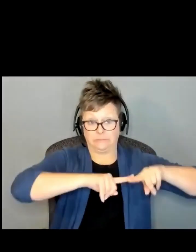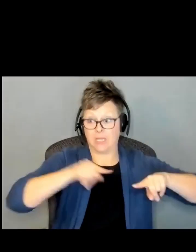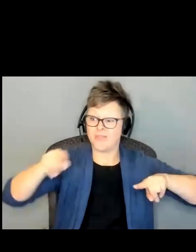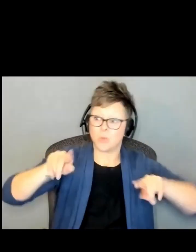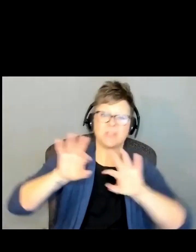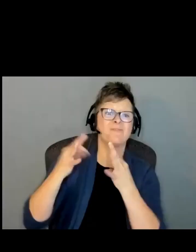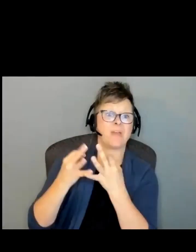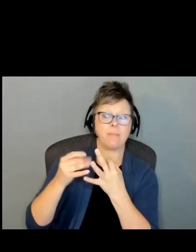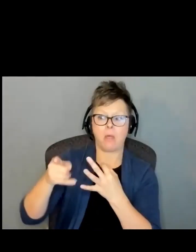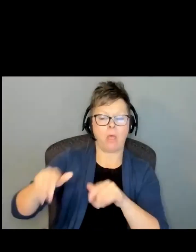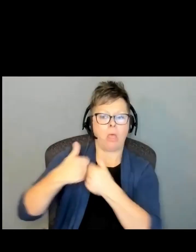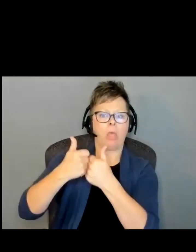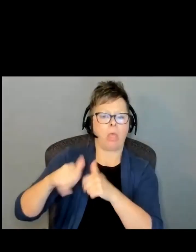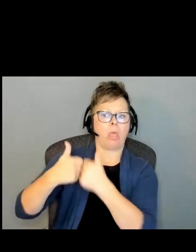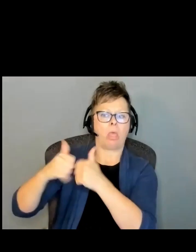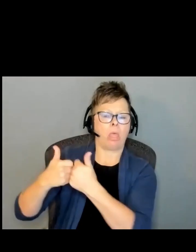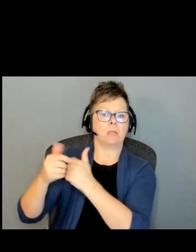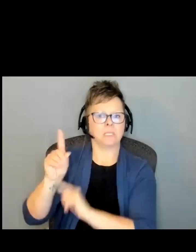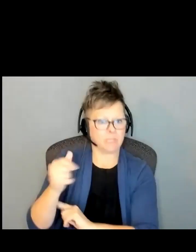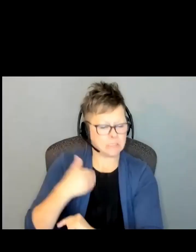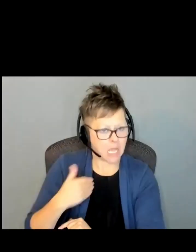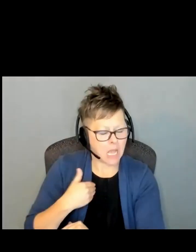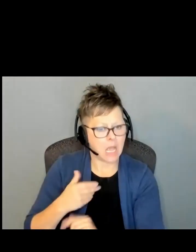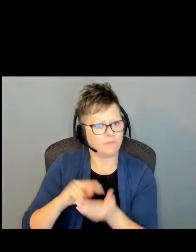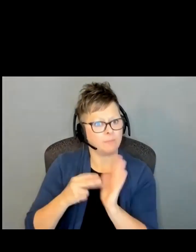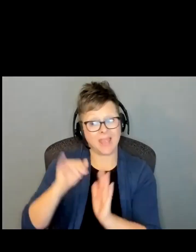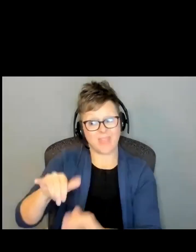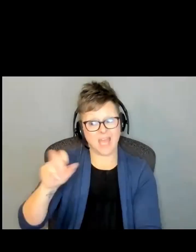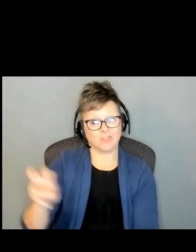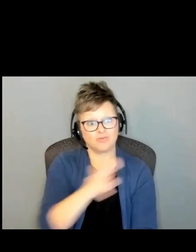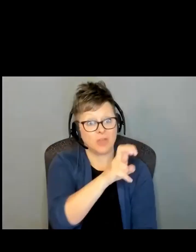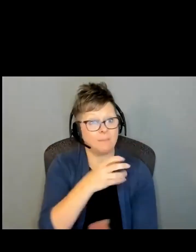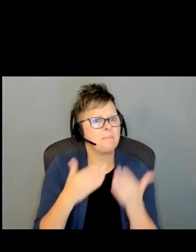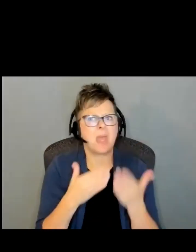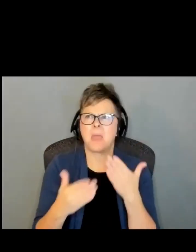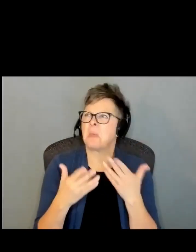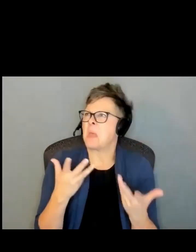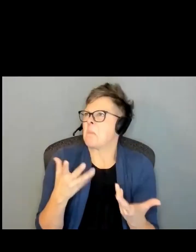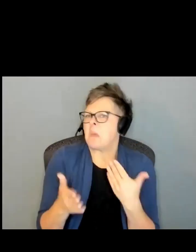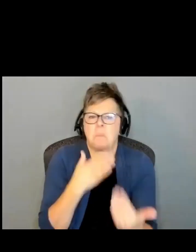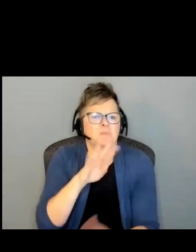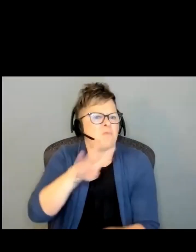challenges with disabilities, you notice that trip is may be close to four hours in preparation.